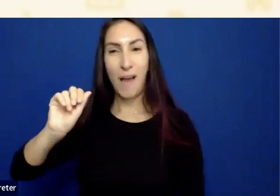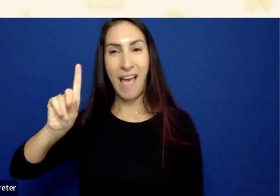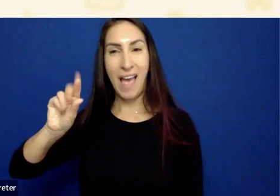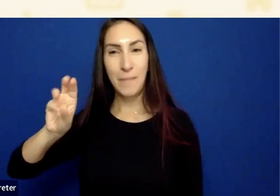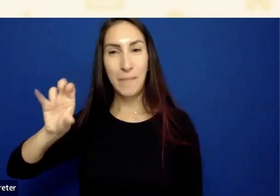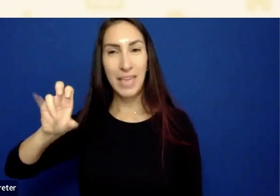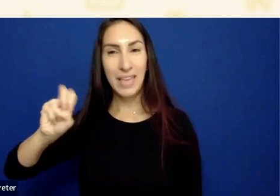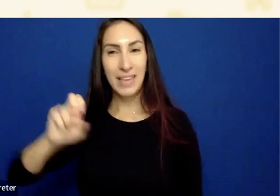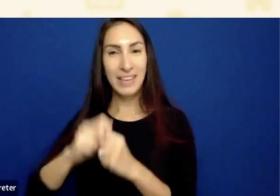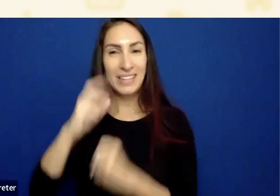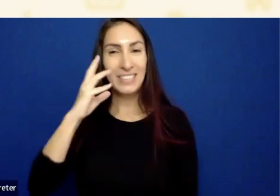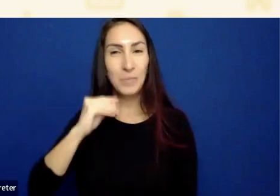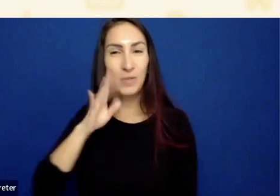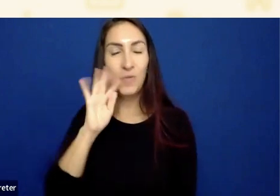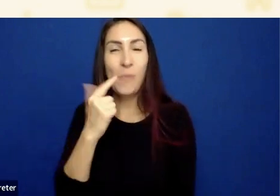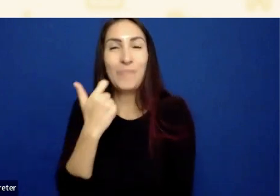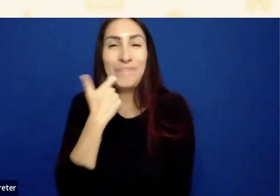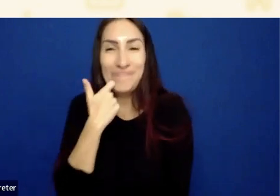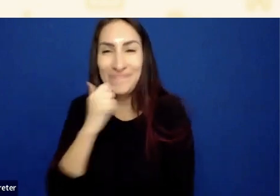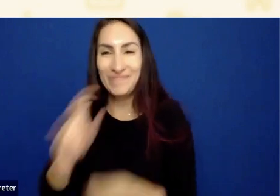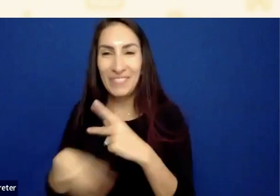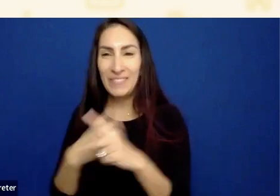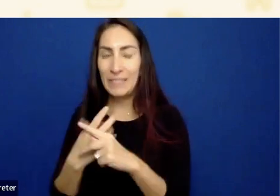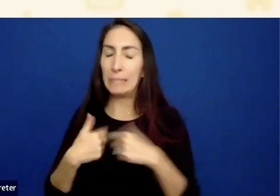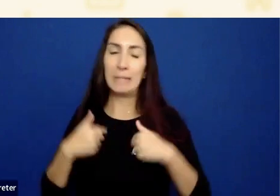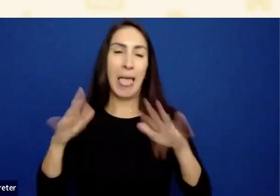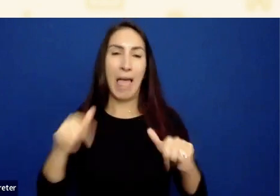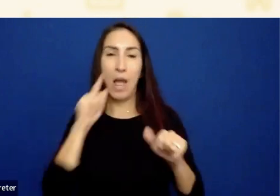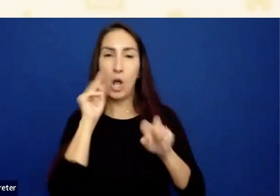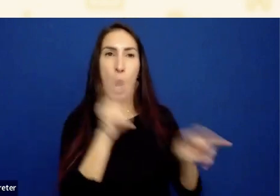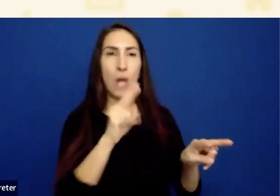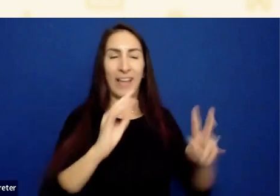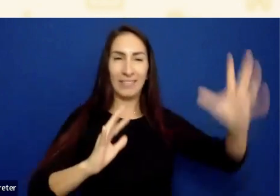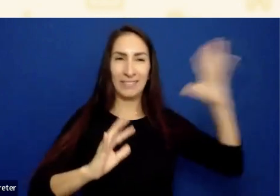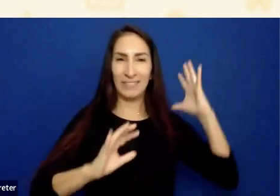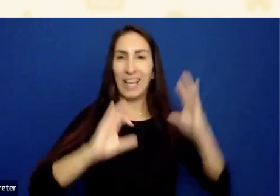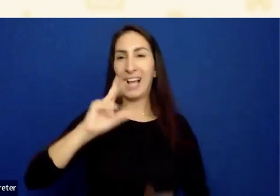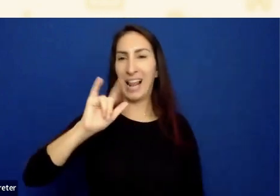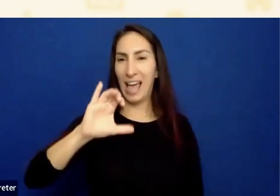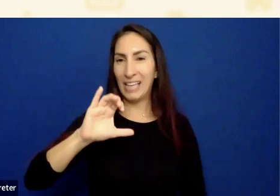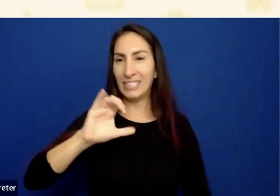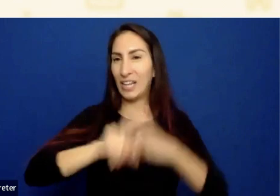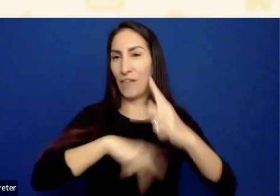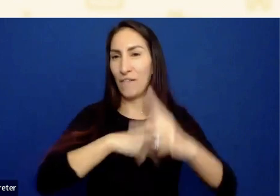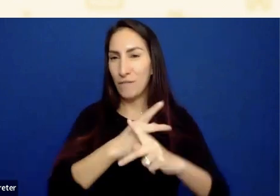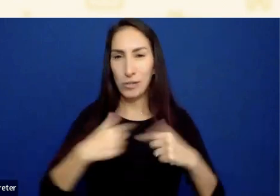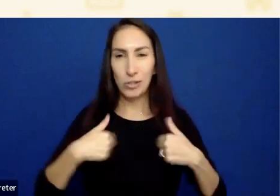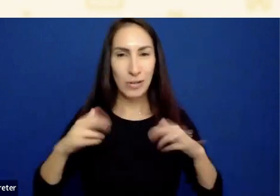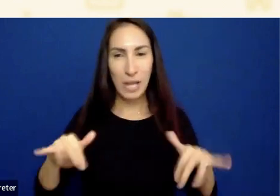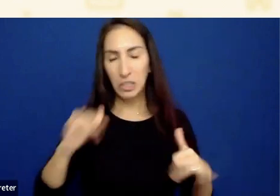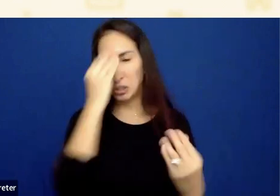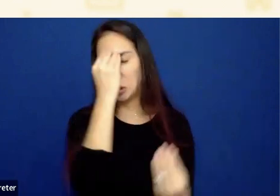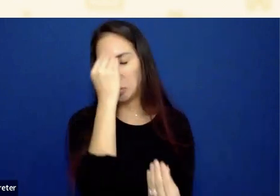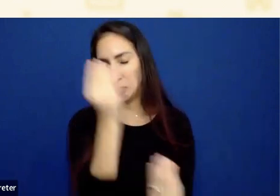I didn't have a chance to look at the classic version, just to be transparent on that.